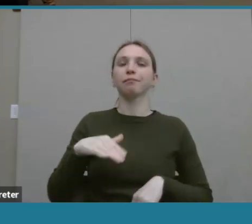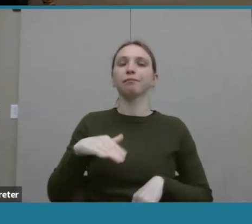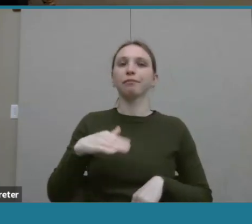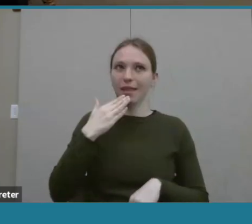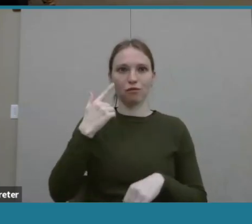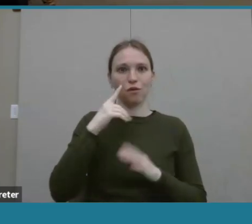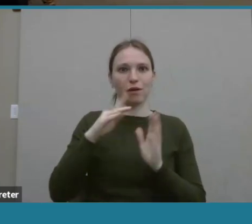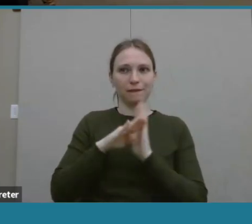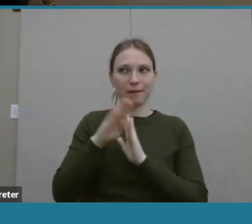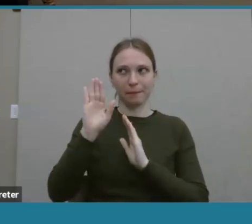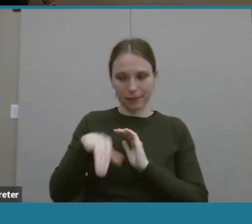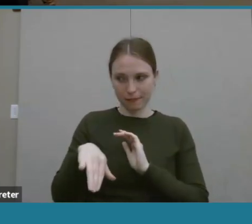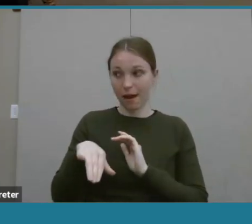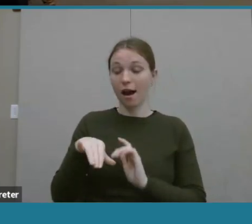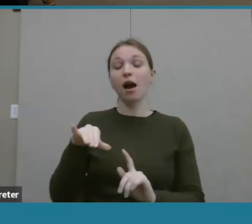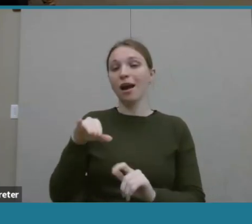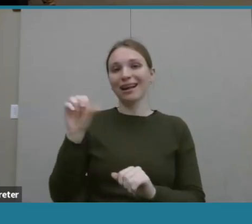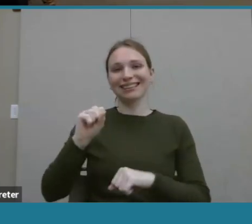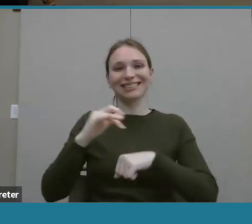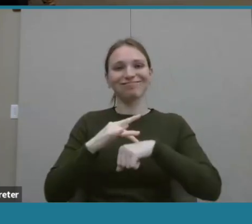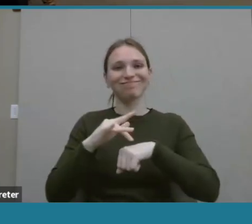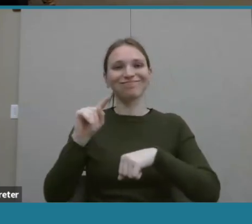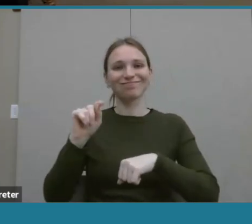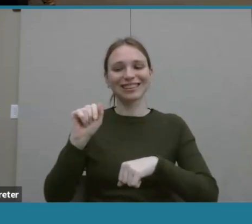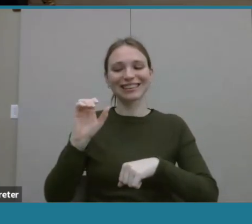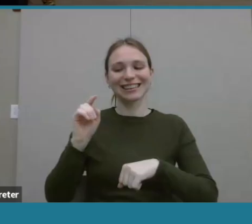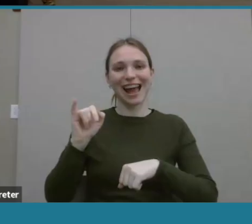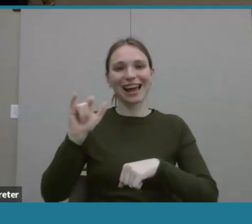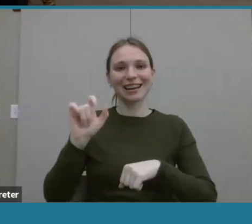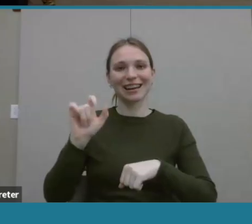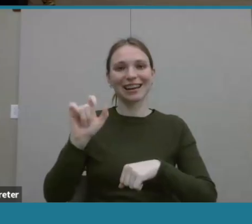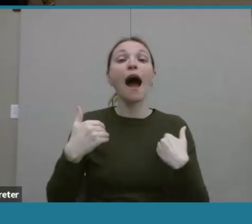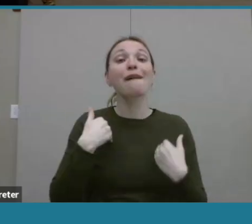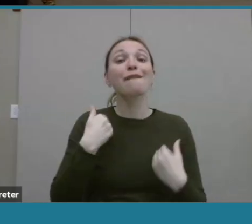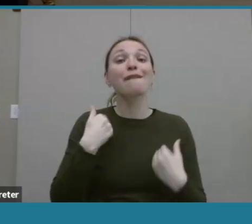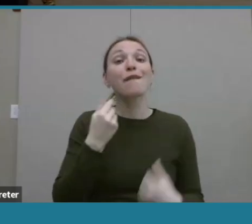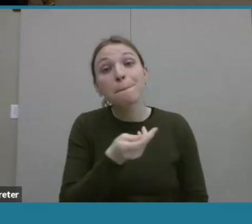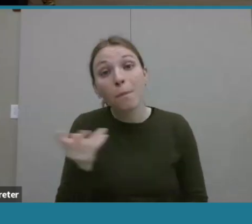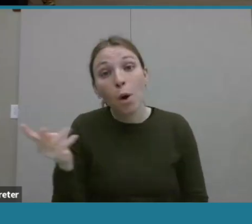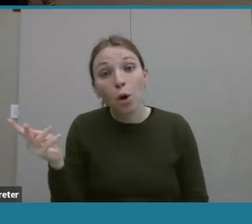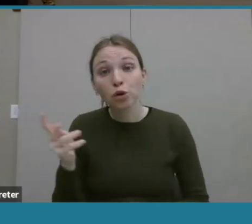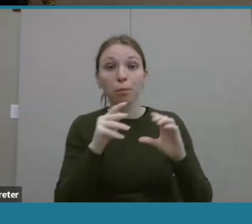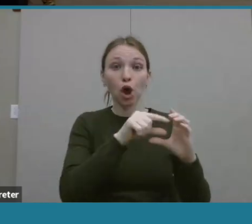Yes, so they are tactile and there's multiple QR codes on a sign. All those QR codes take you to the same location.